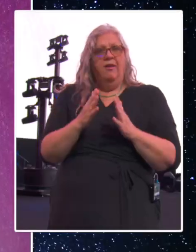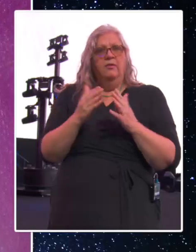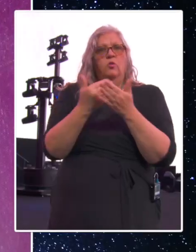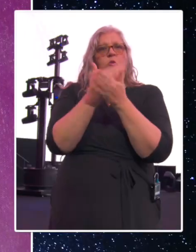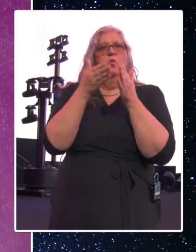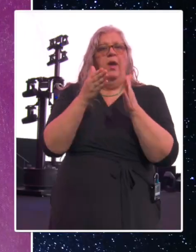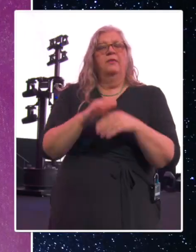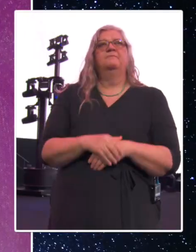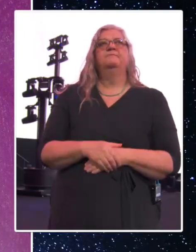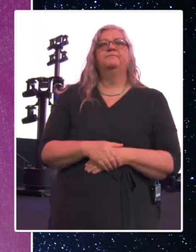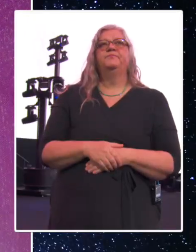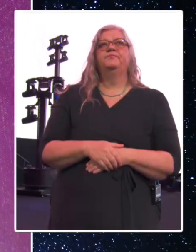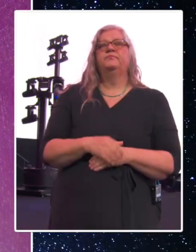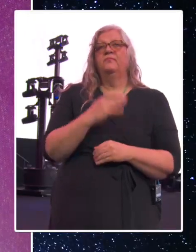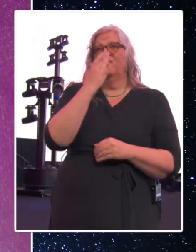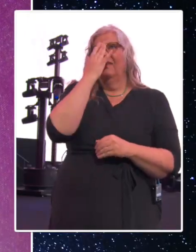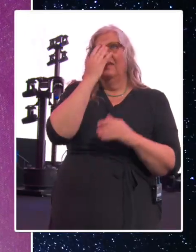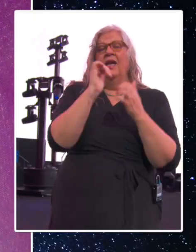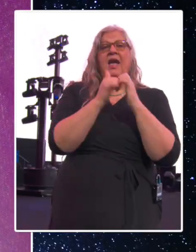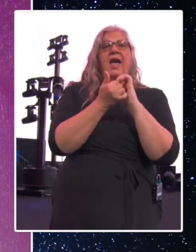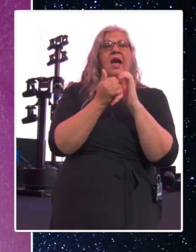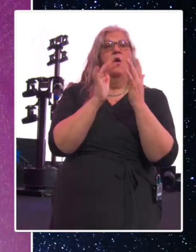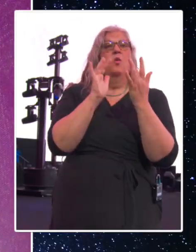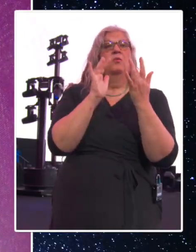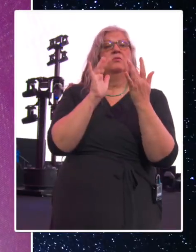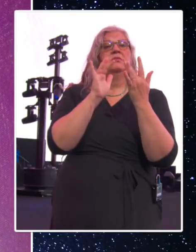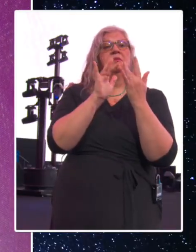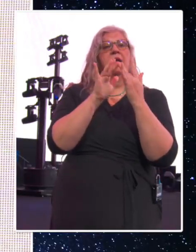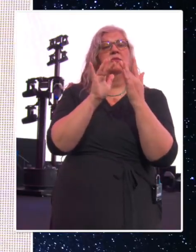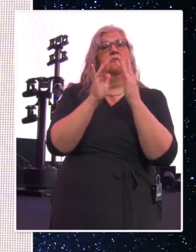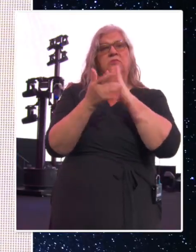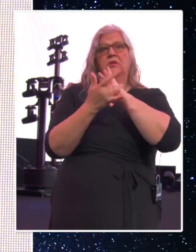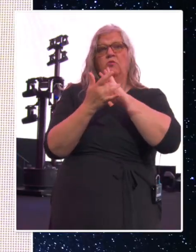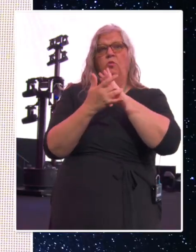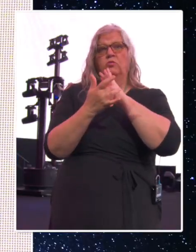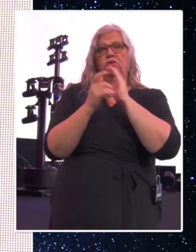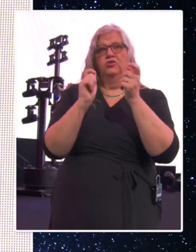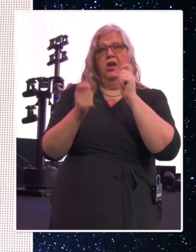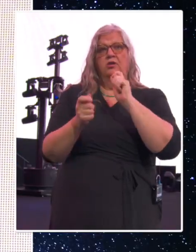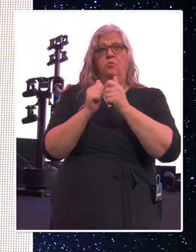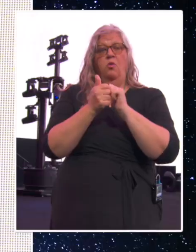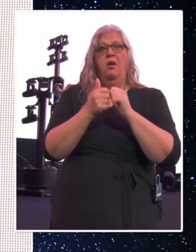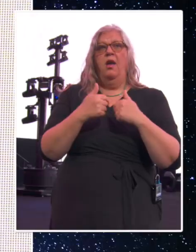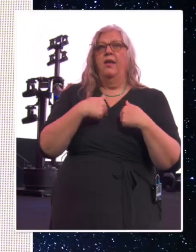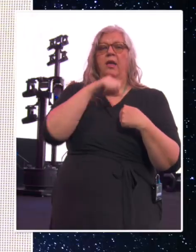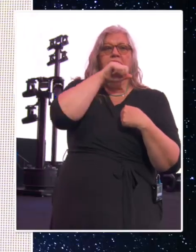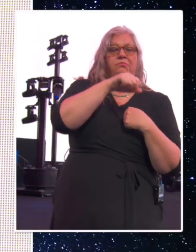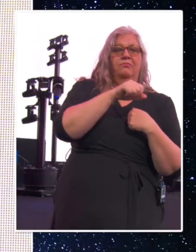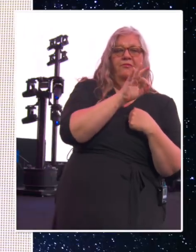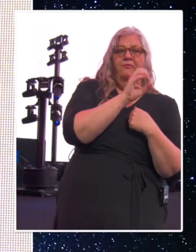This is how technology is transforming sports. And as you know, as a big soccer football fan myself,